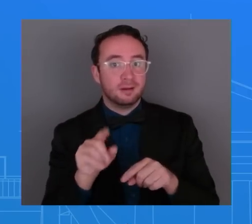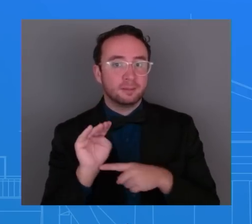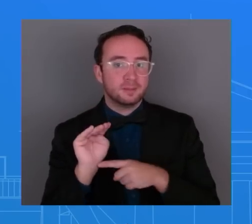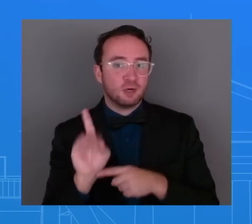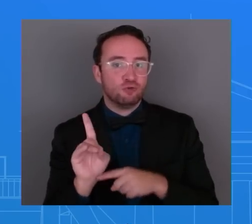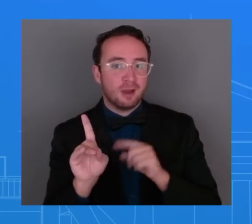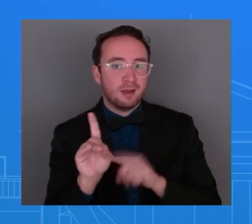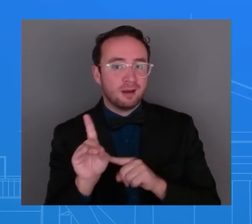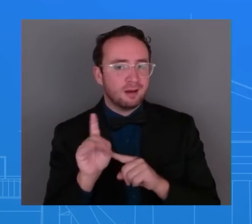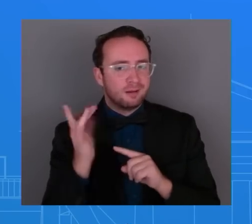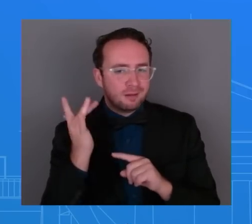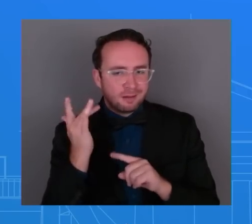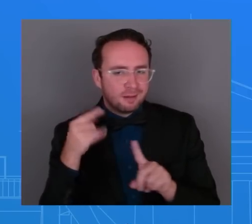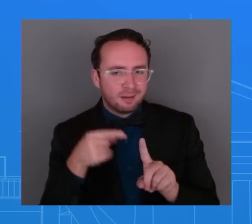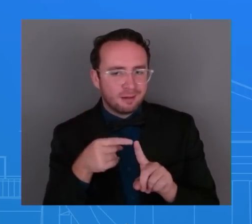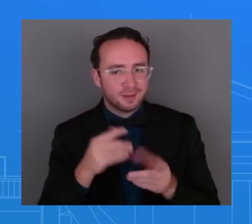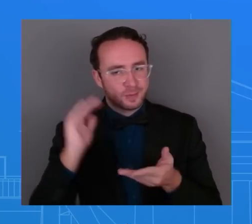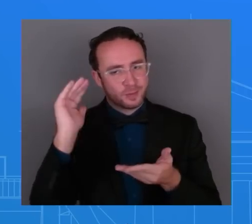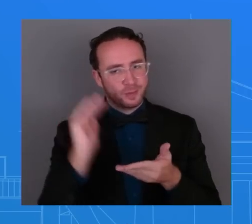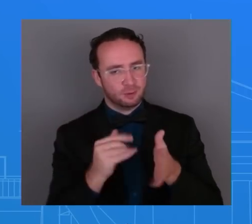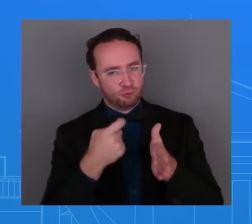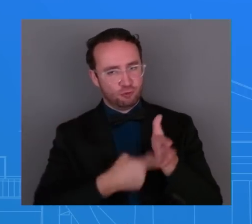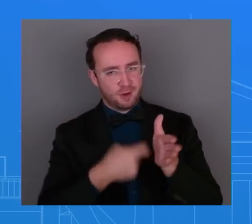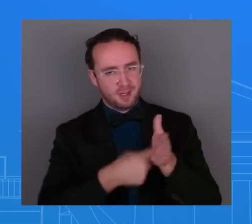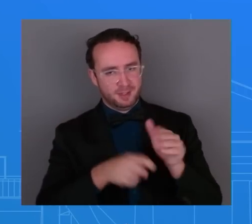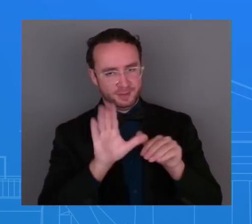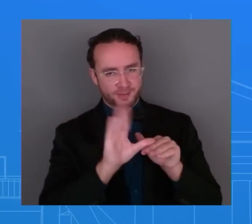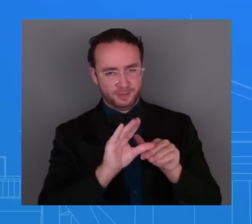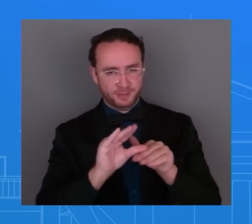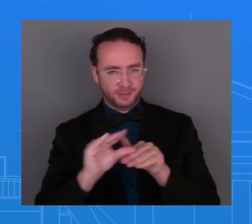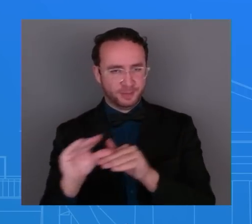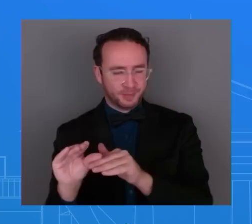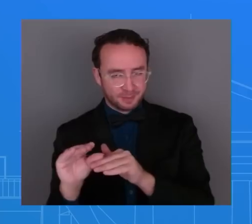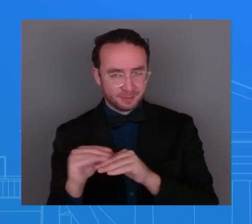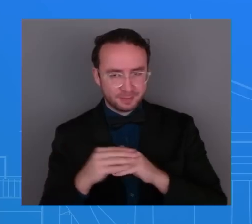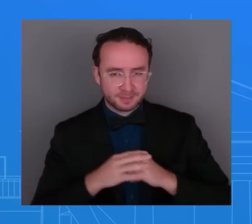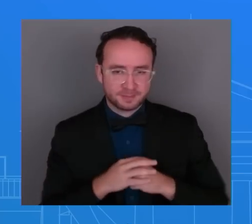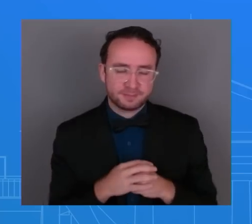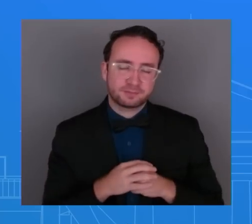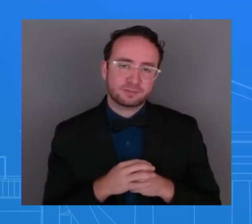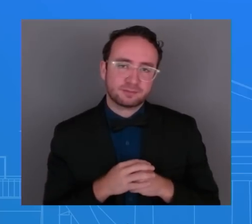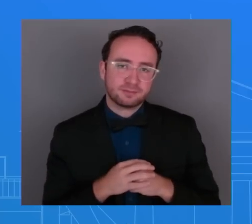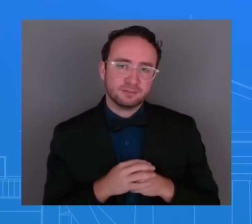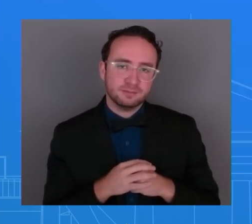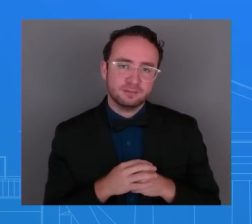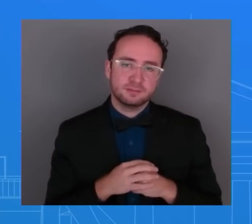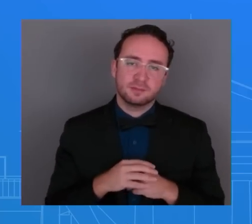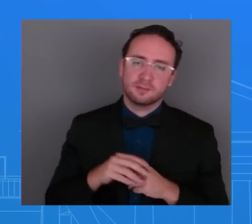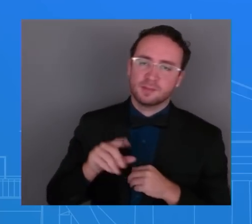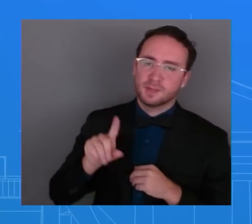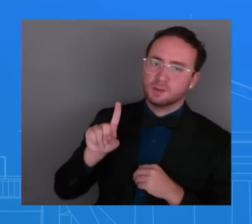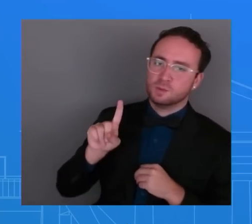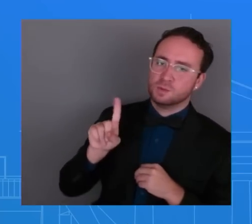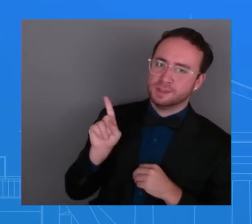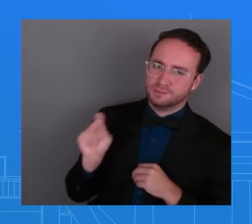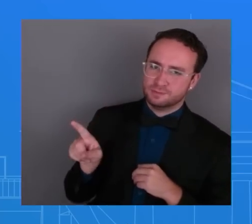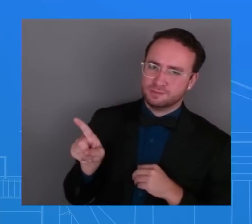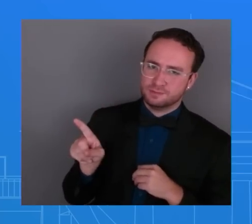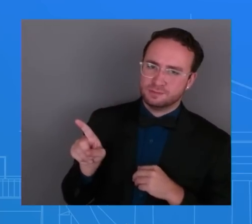Ms. Jean-Pierre: I would say it's a comprehensive whole. Her -- our accomplishments here -- the Biden-Harris accomplishments are the Biden-Harris accomplishments.